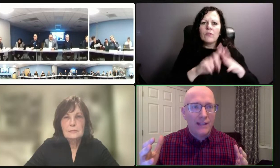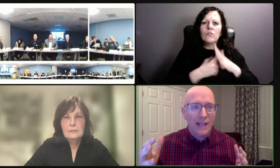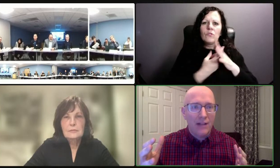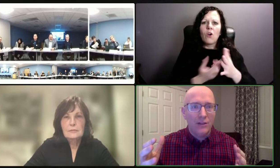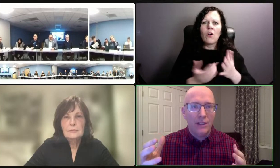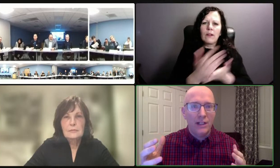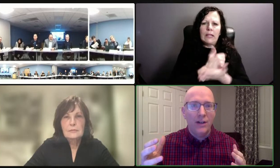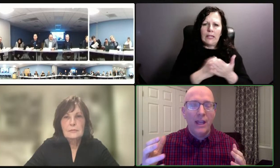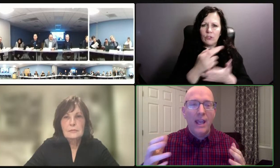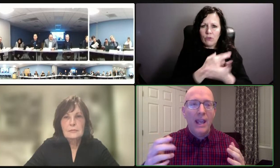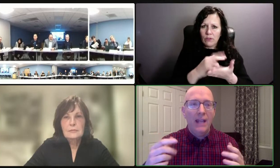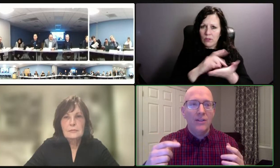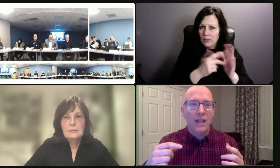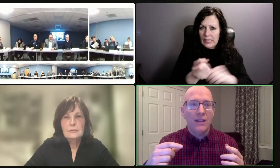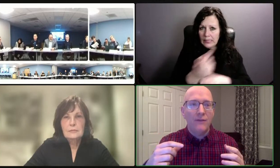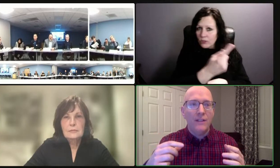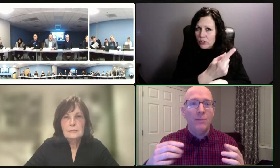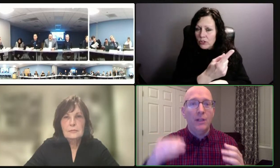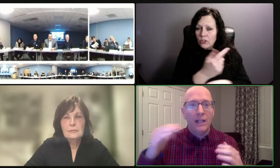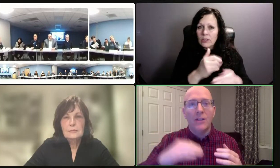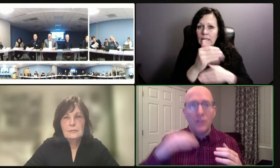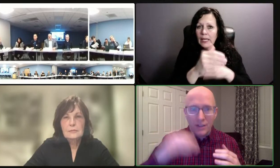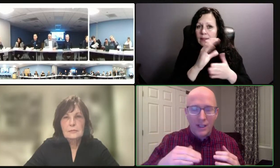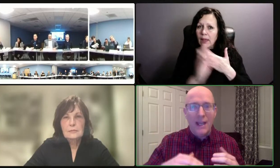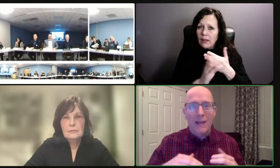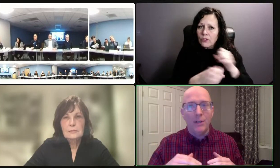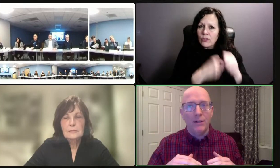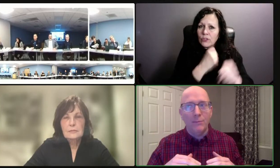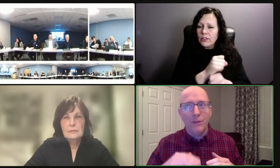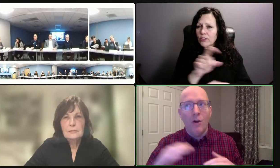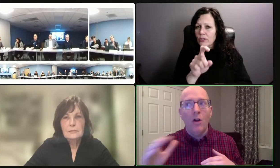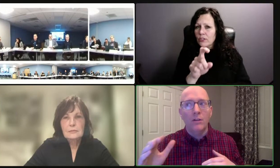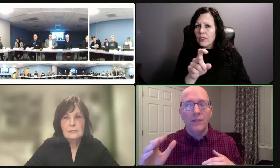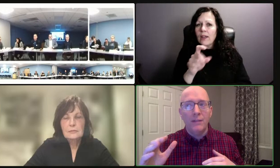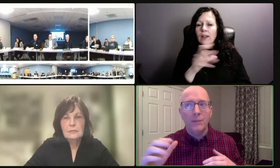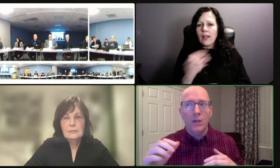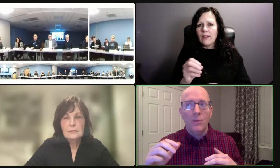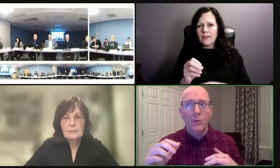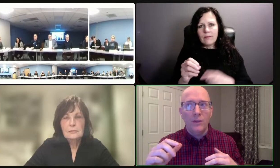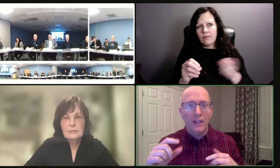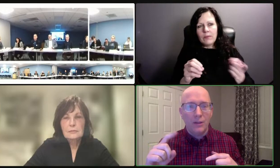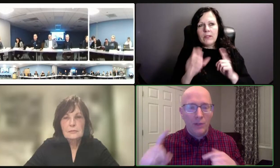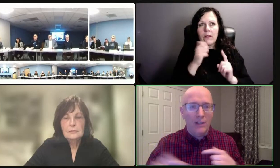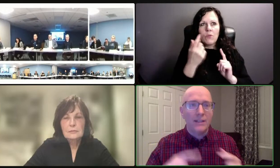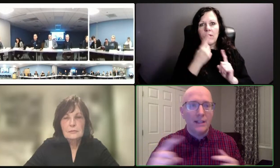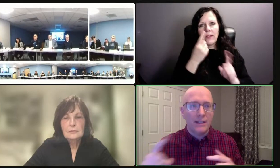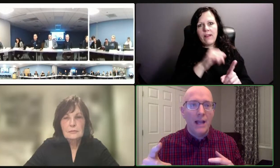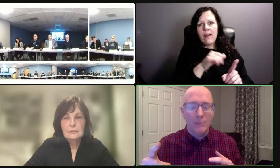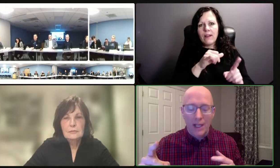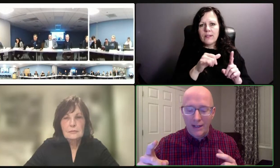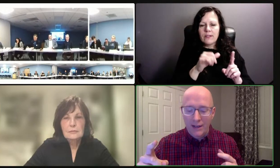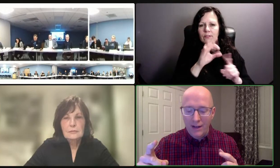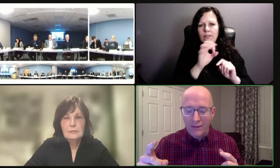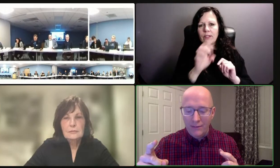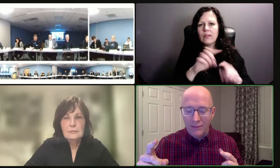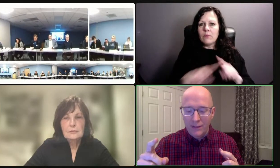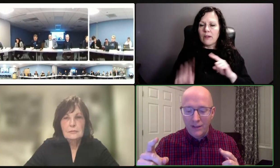APPROVE THE OPERATIONS FEE INCREASE THIS YEAR IS THE SOONEST IT COULD BE MADE TO